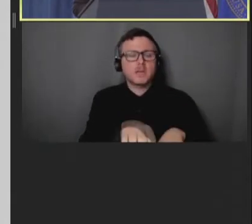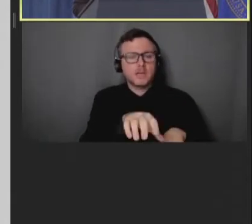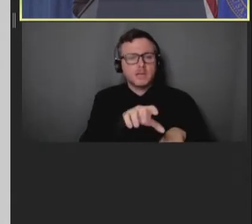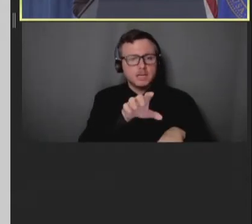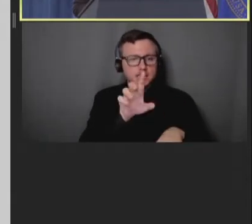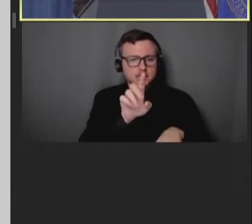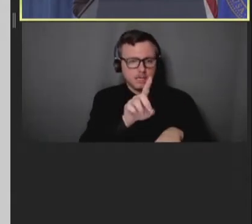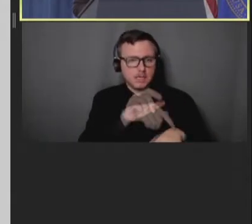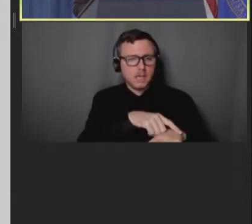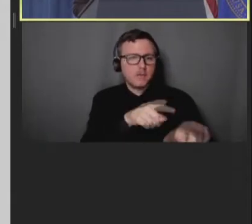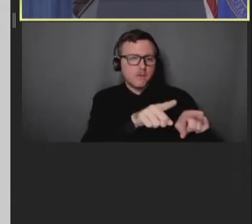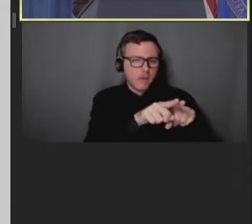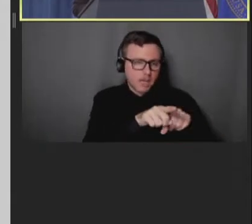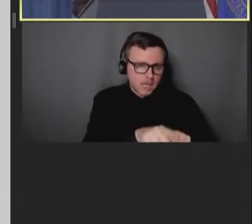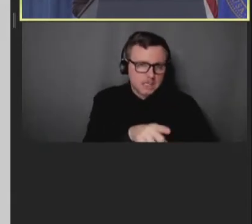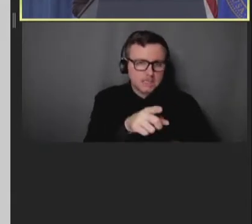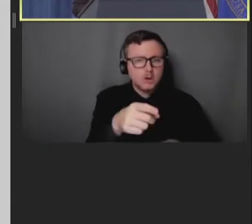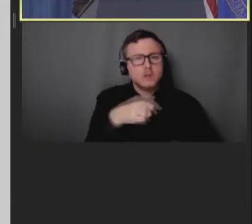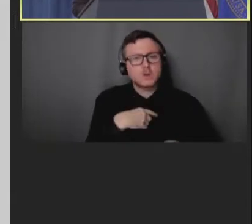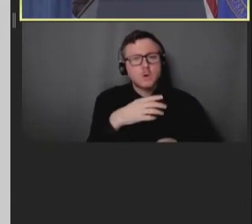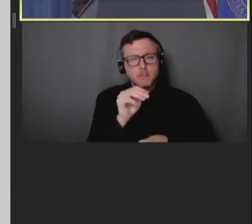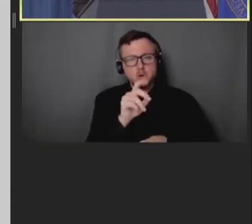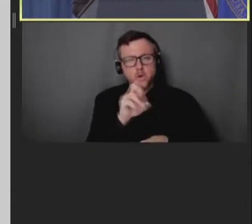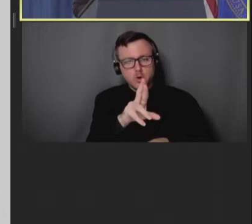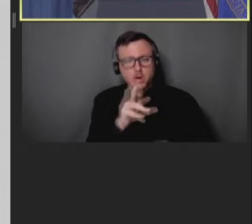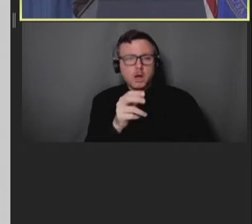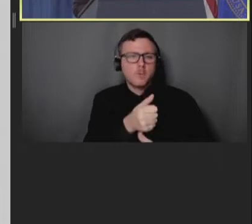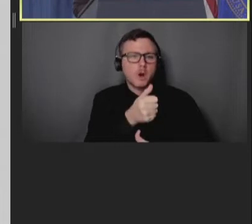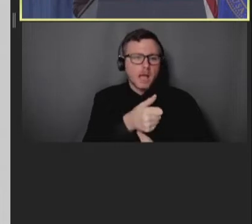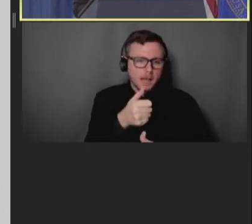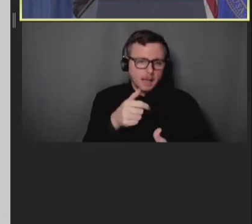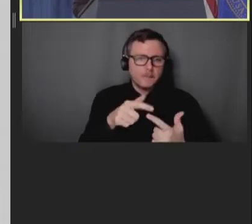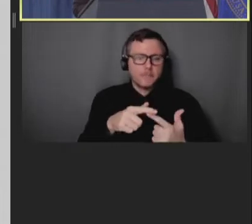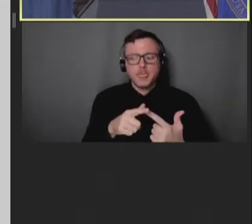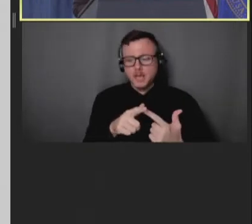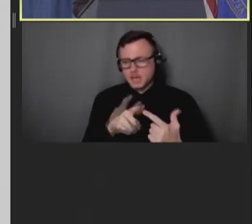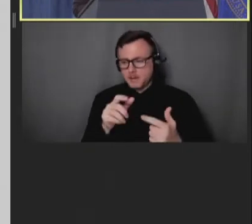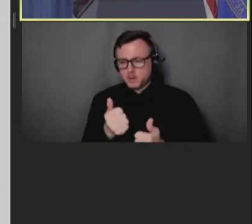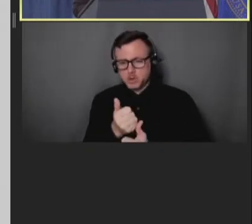by the Moderna 100 microgram boost, and right below it is the Moderna Prime followed by the